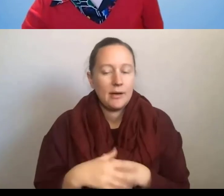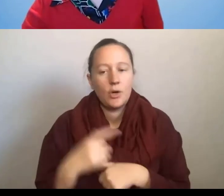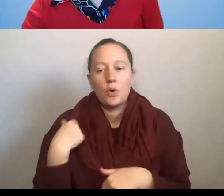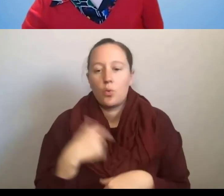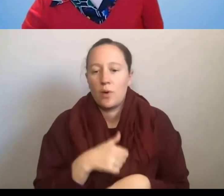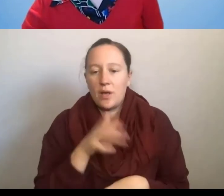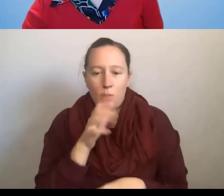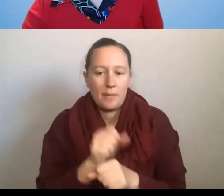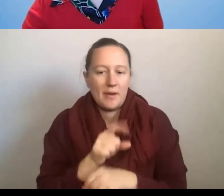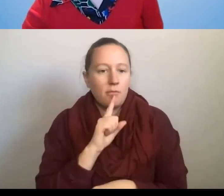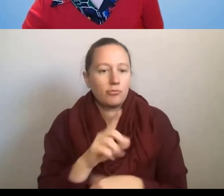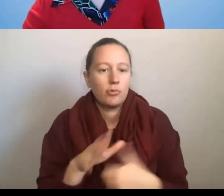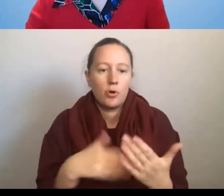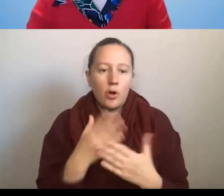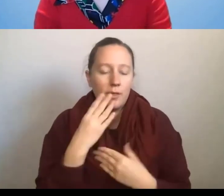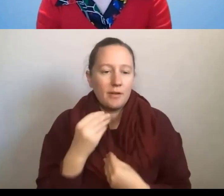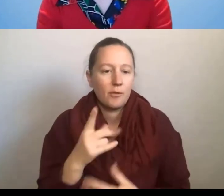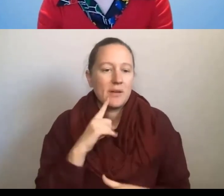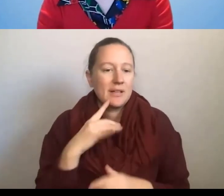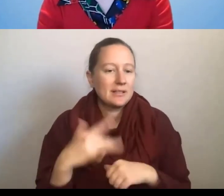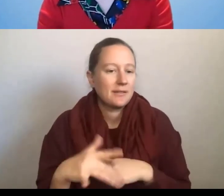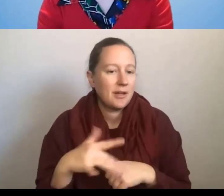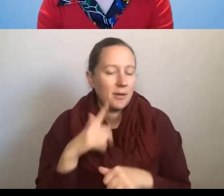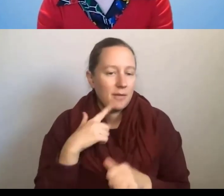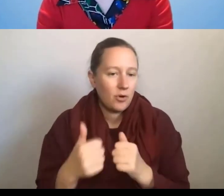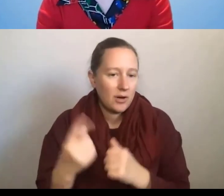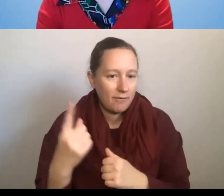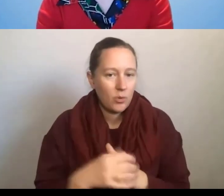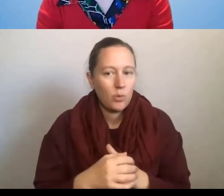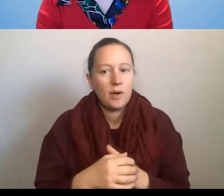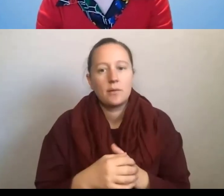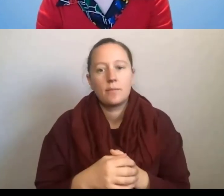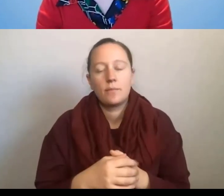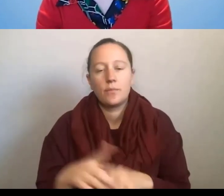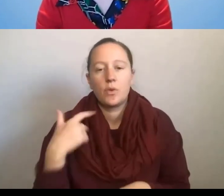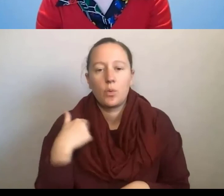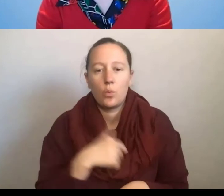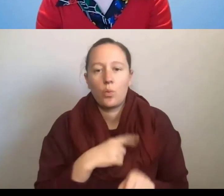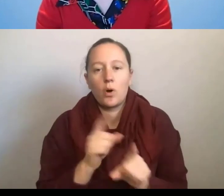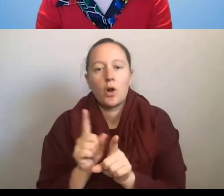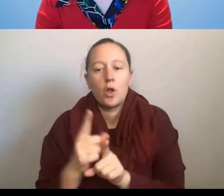that information is available to everyone. We're also always trying to do better.